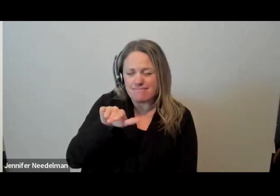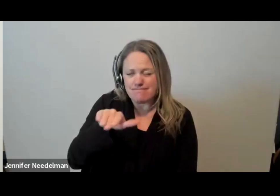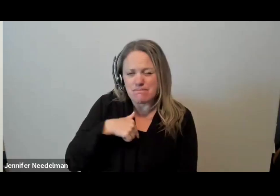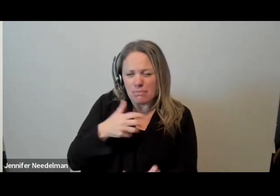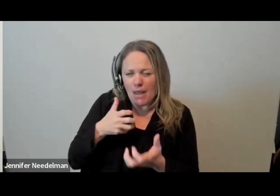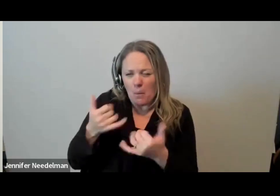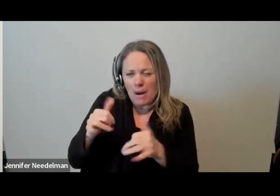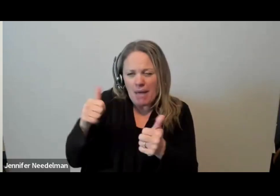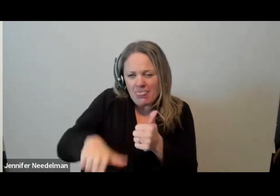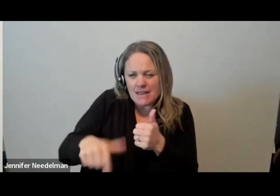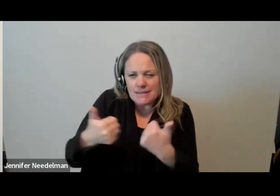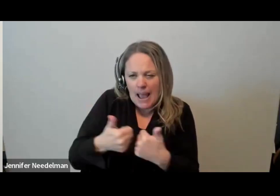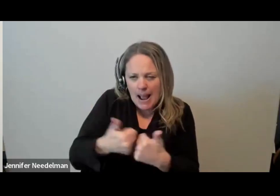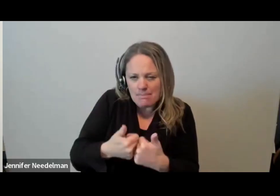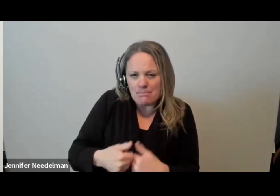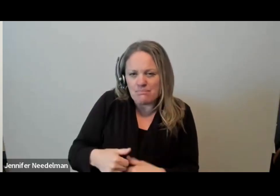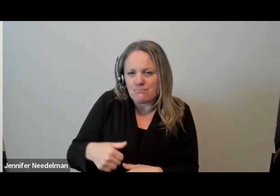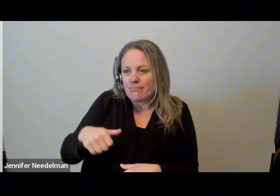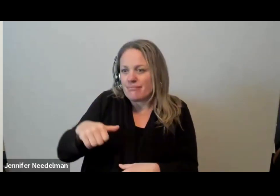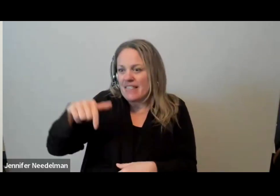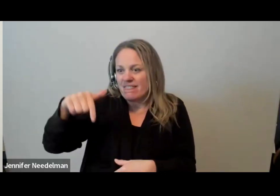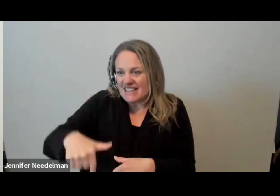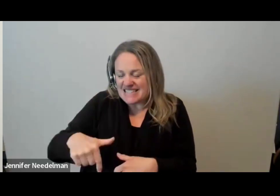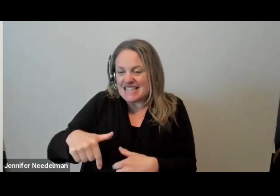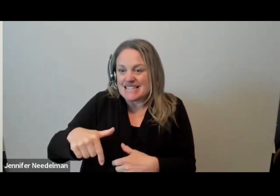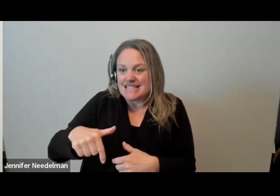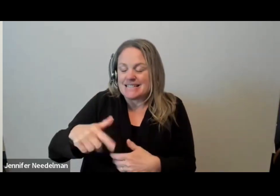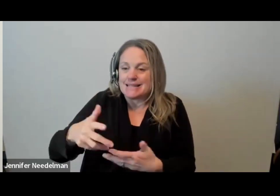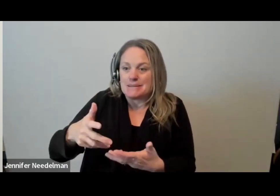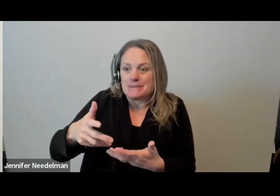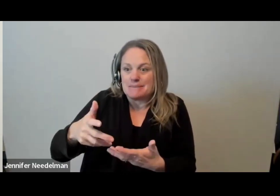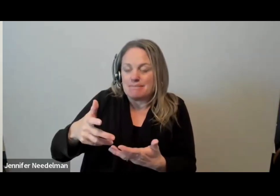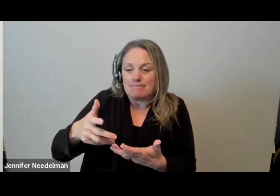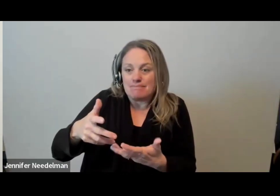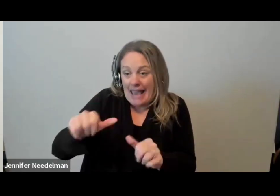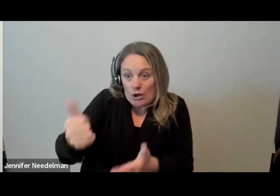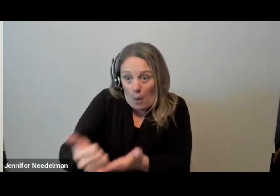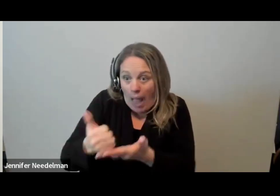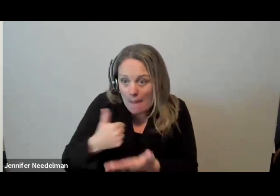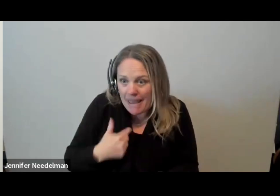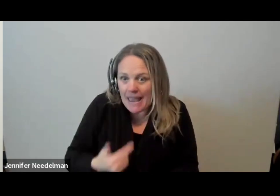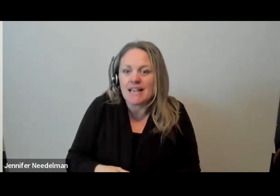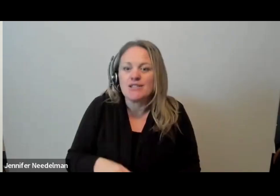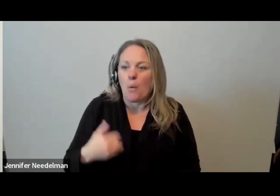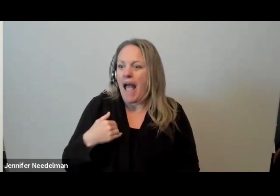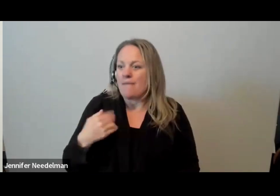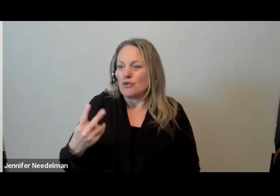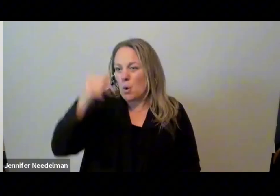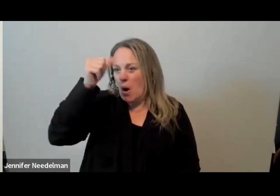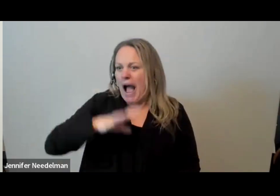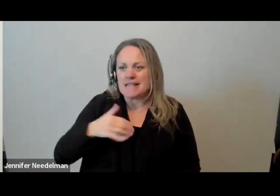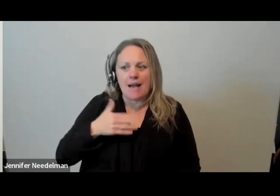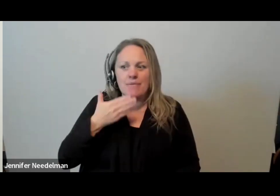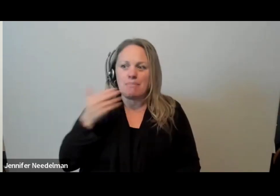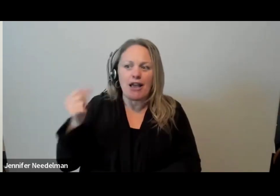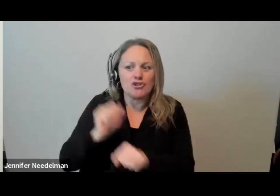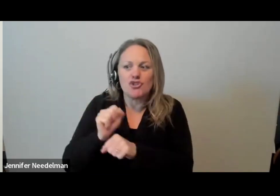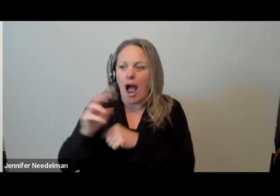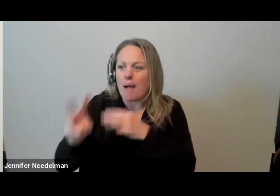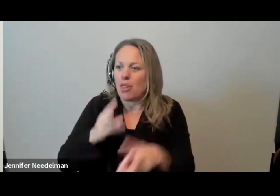And we have two guys that have the best job in the world. It's to play all the games, to play with all the controllers. They know what everybody can do